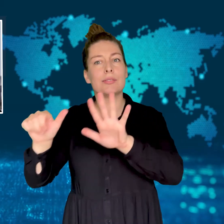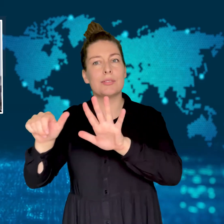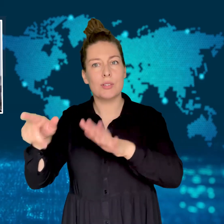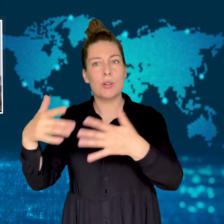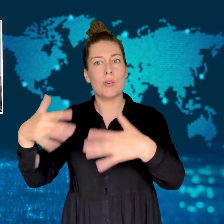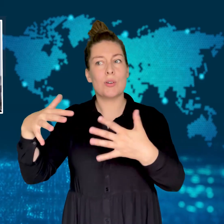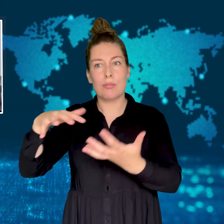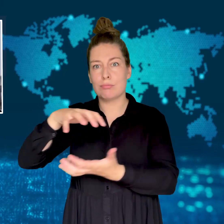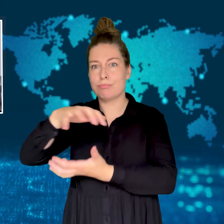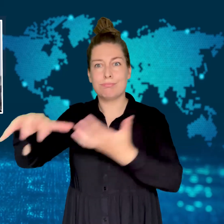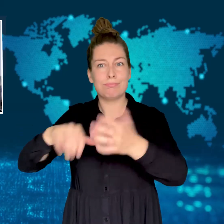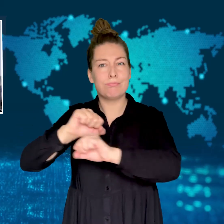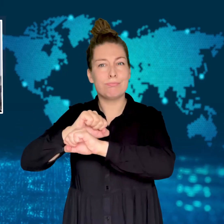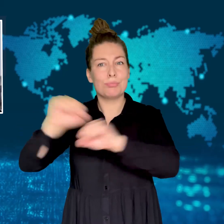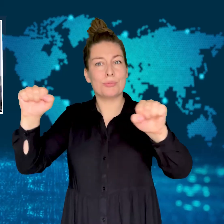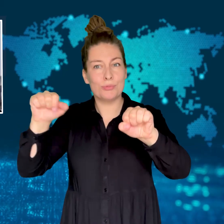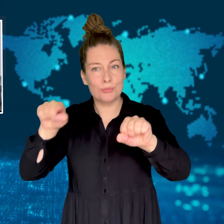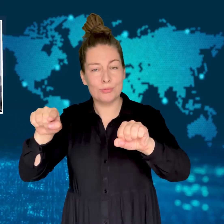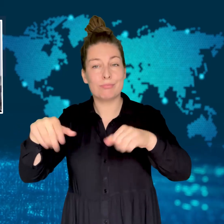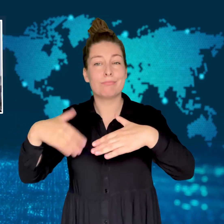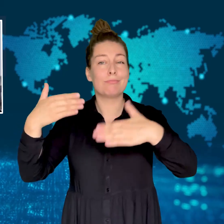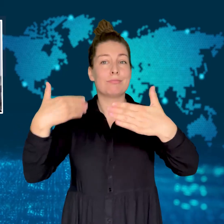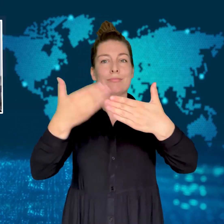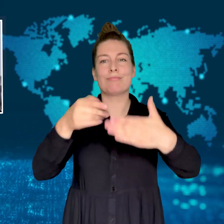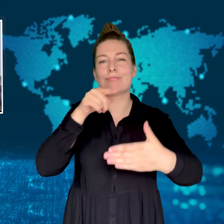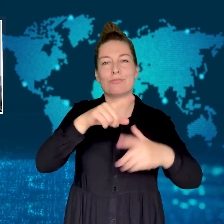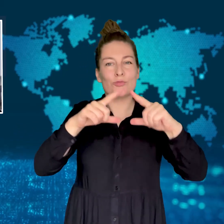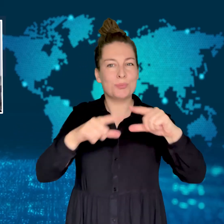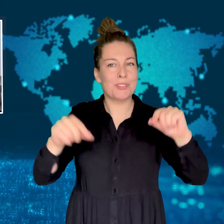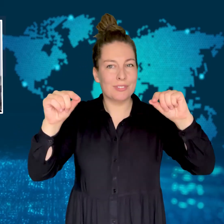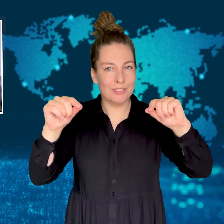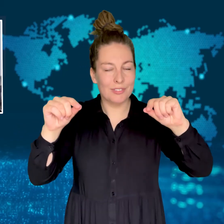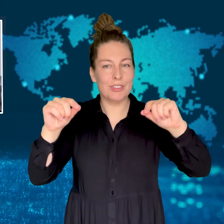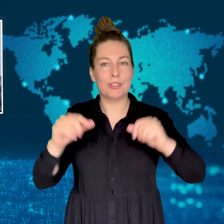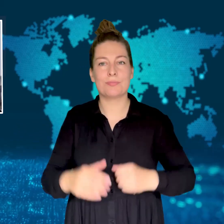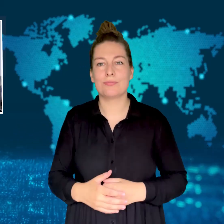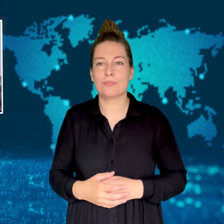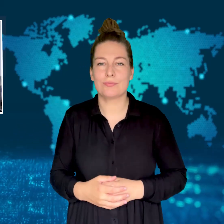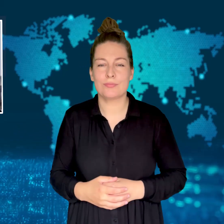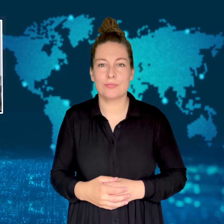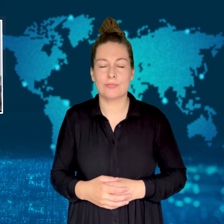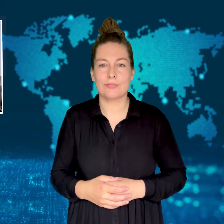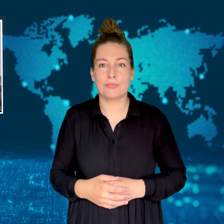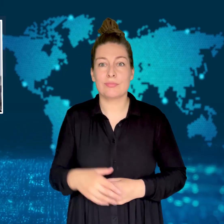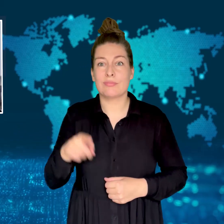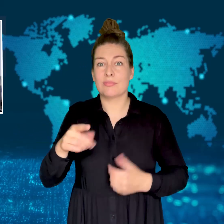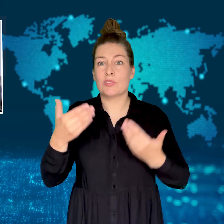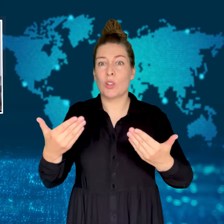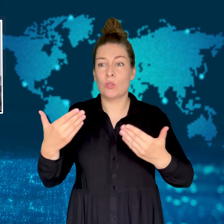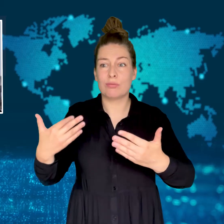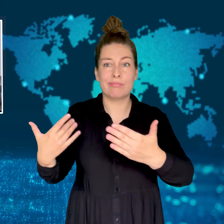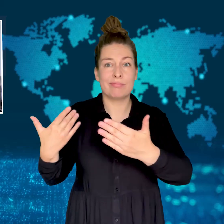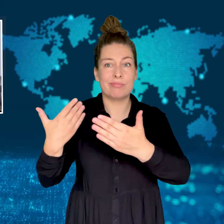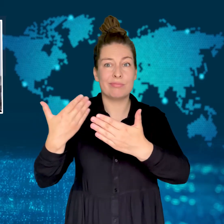since the incident that occurred at Chernobyl in 1986.